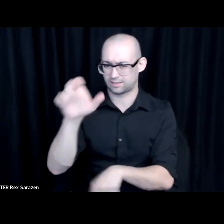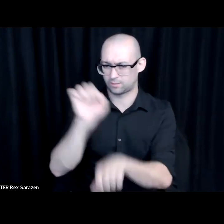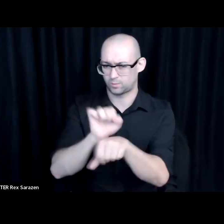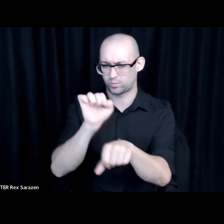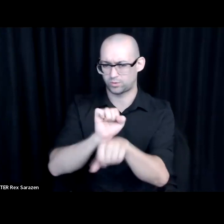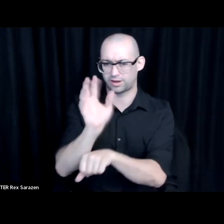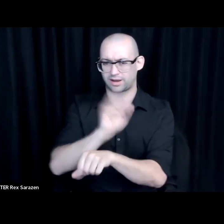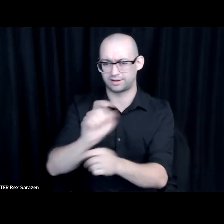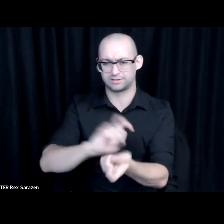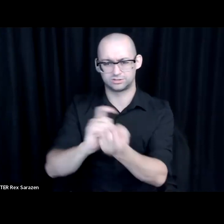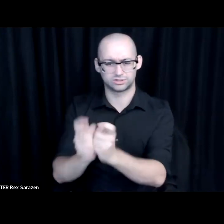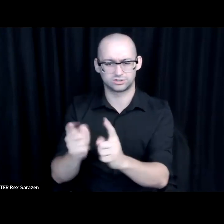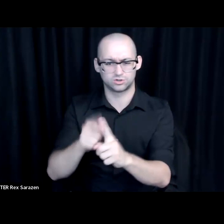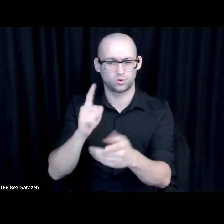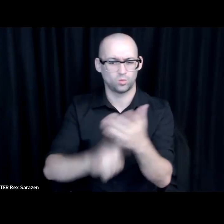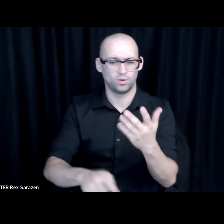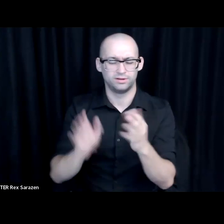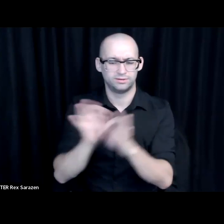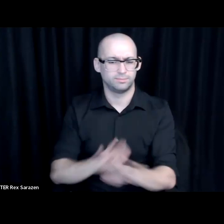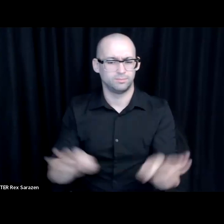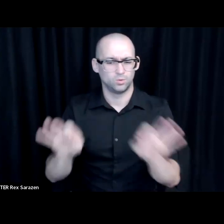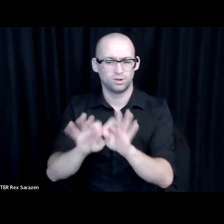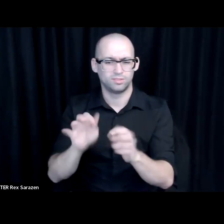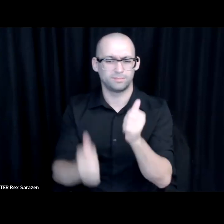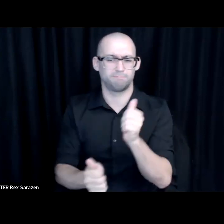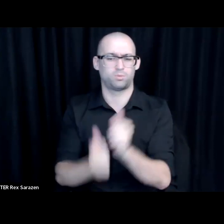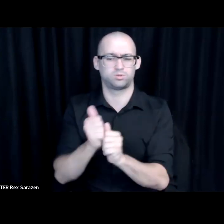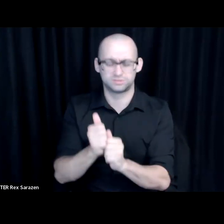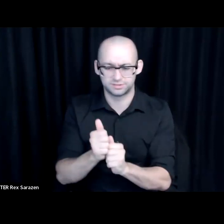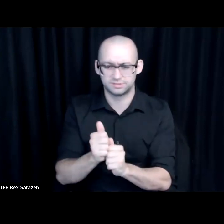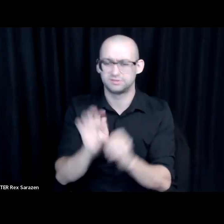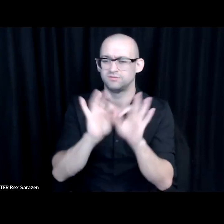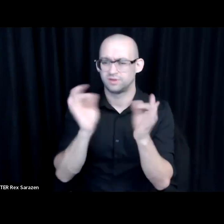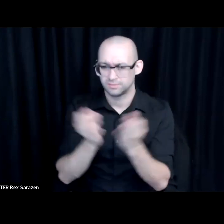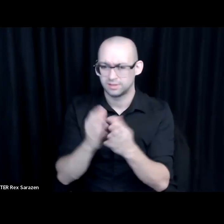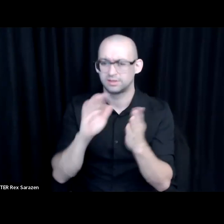value most at home in a community, we see both a Tribal workforce that might live on Tribal lands